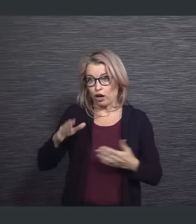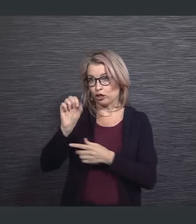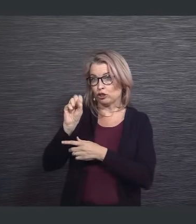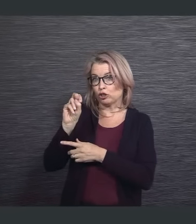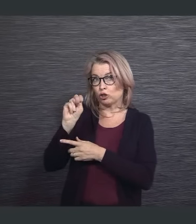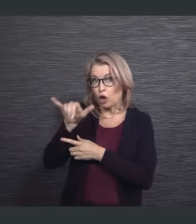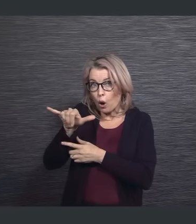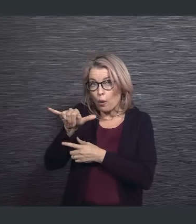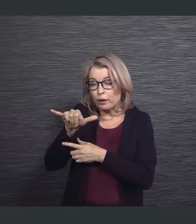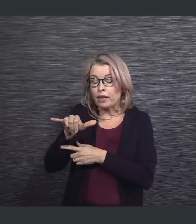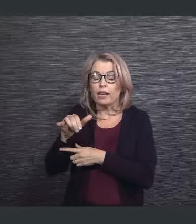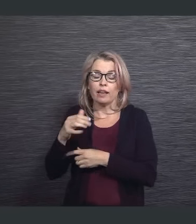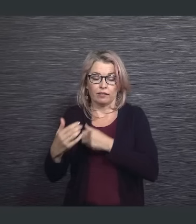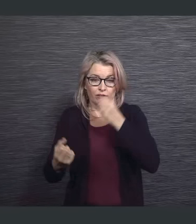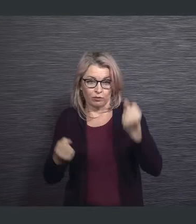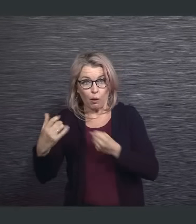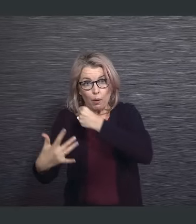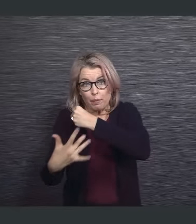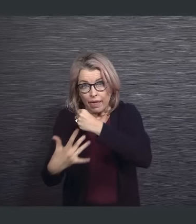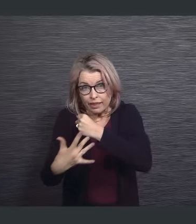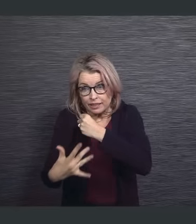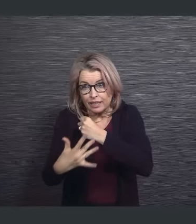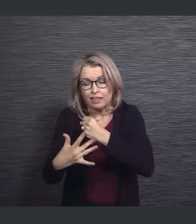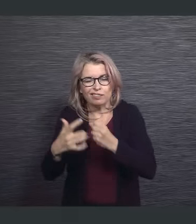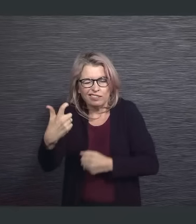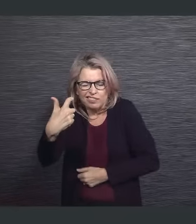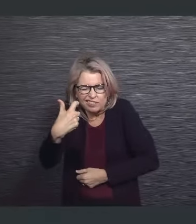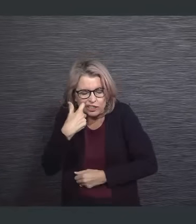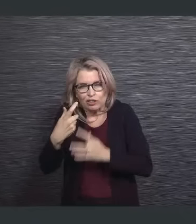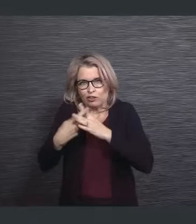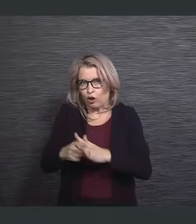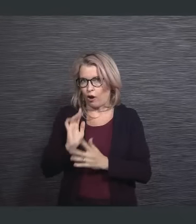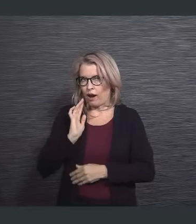has just begun our journey.